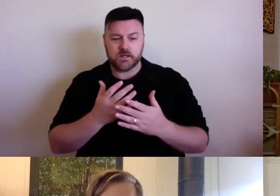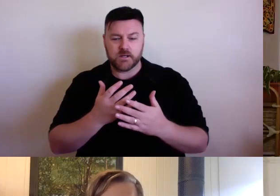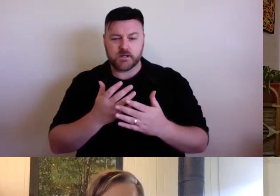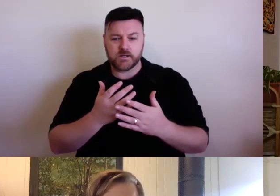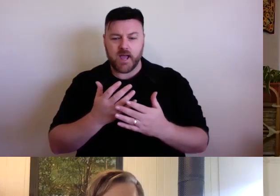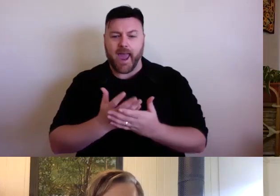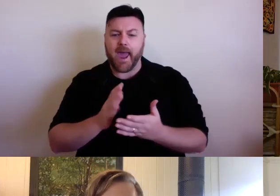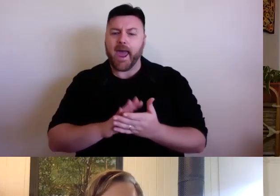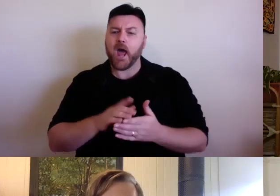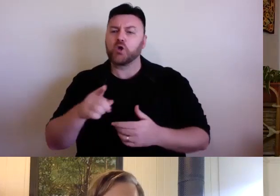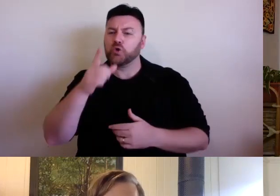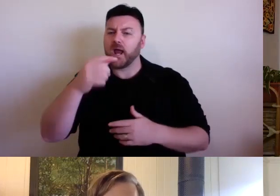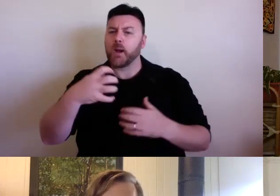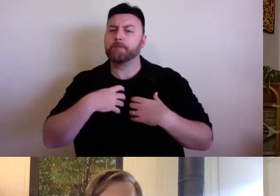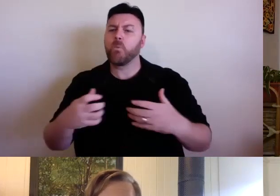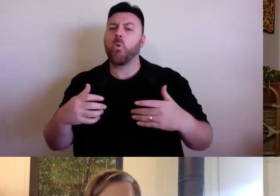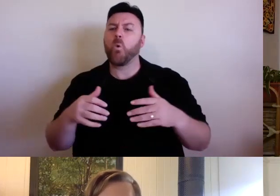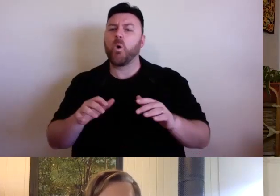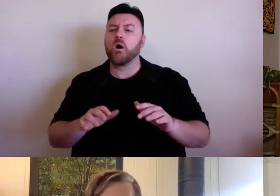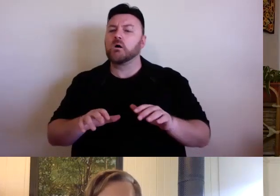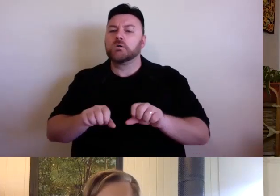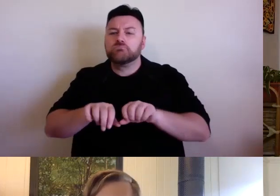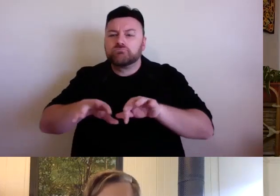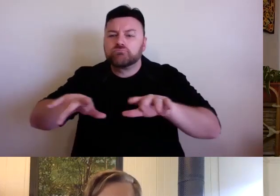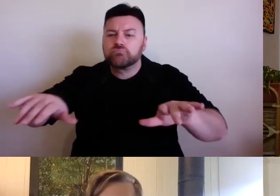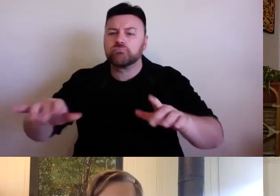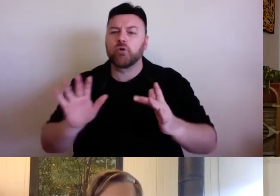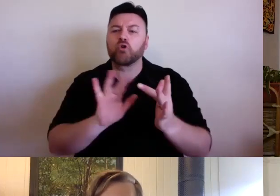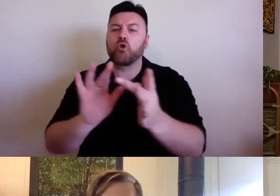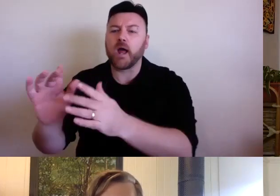necessarily in dialogue with, just consider - consider that. Consider